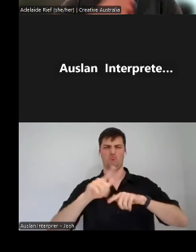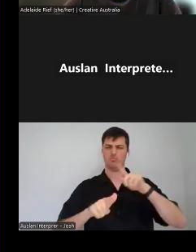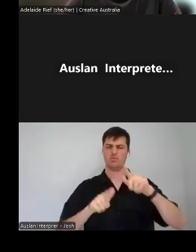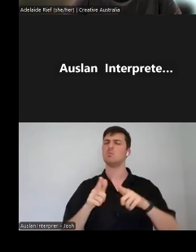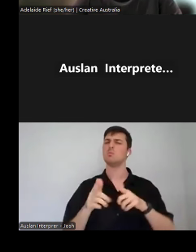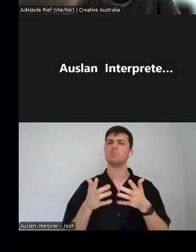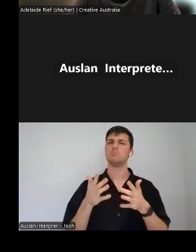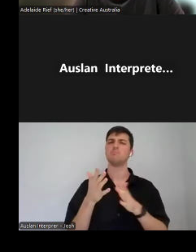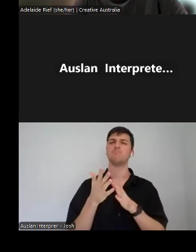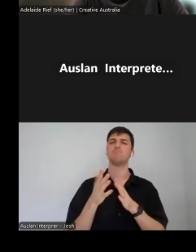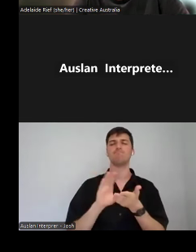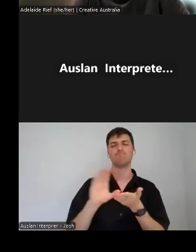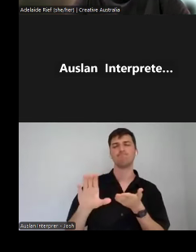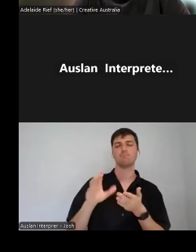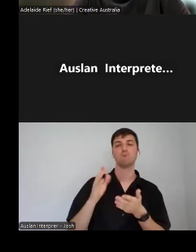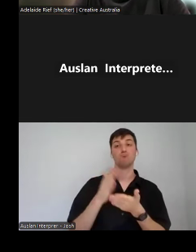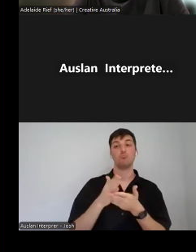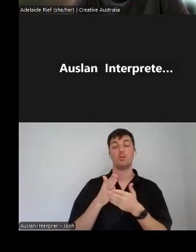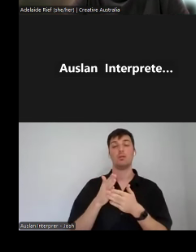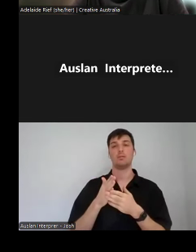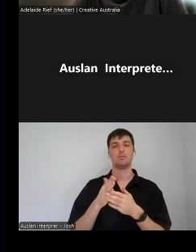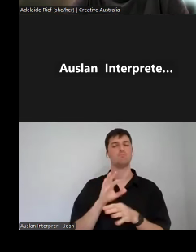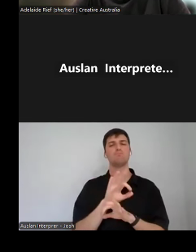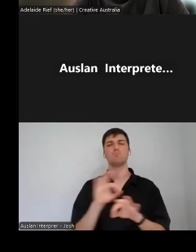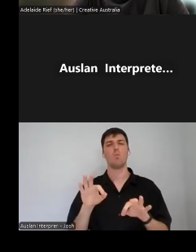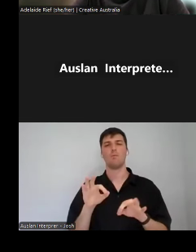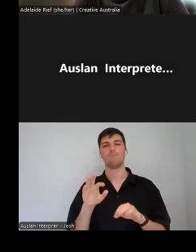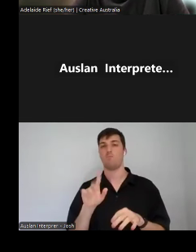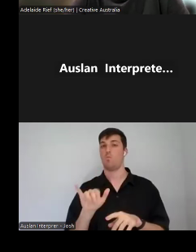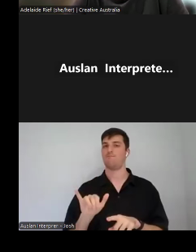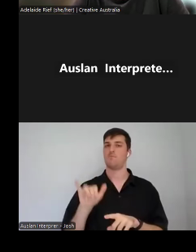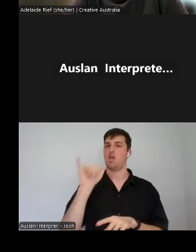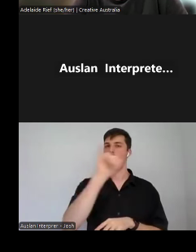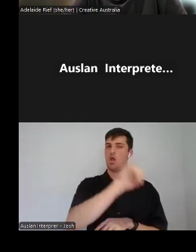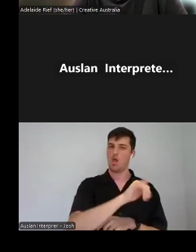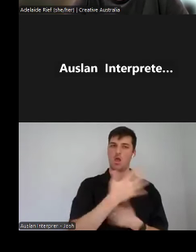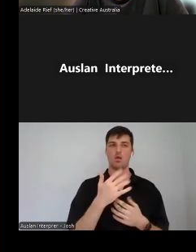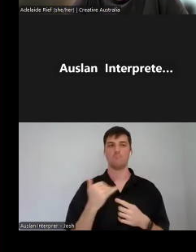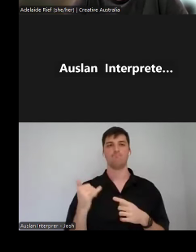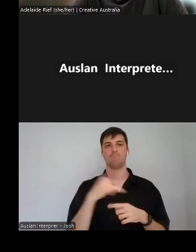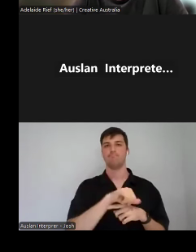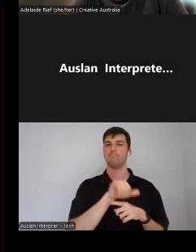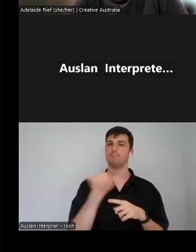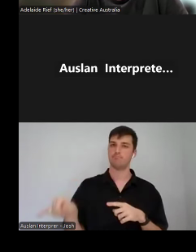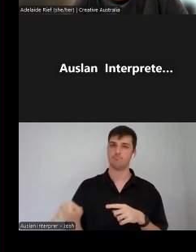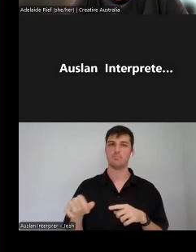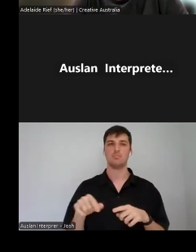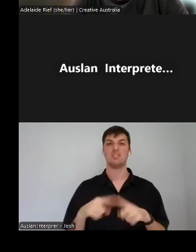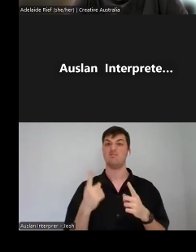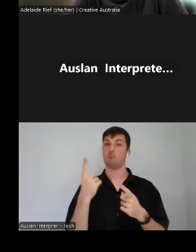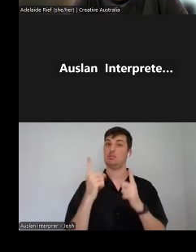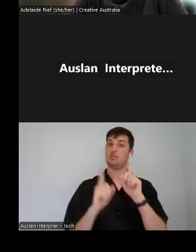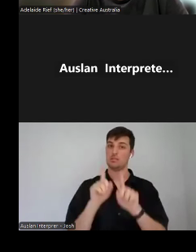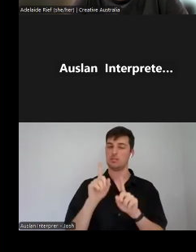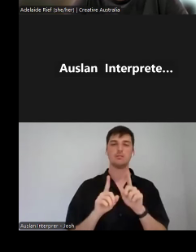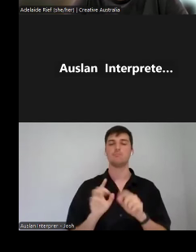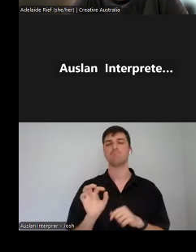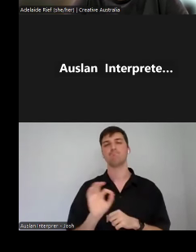The grant is not intended to support you to fly to and from other cities because it's a very